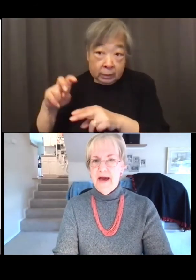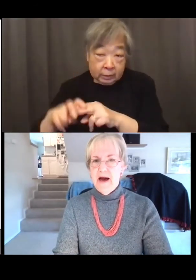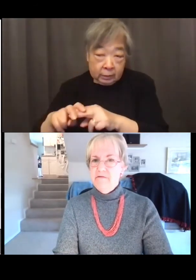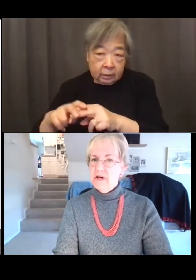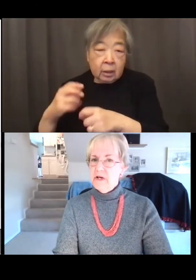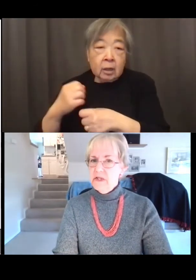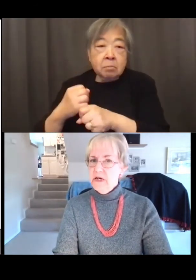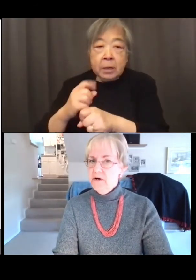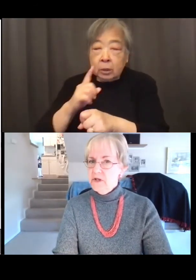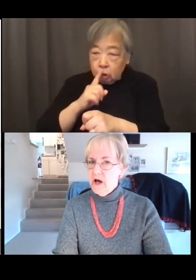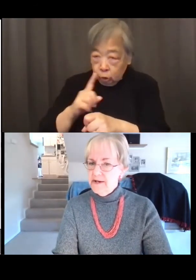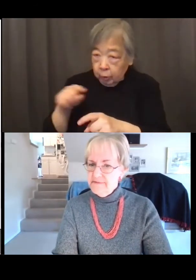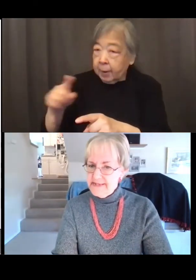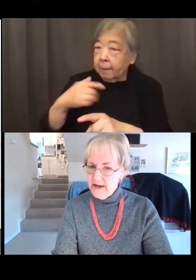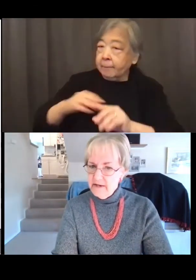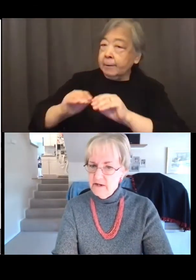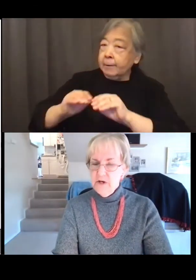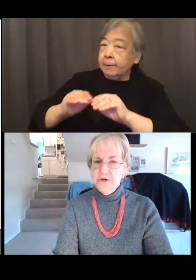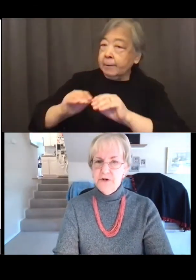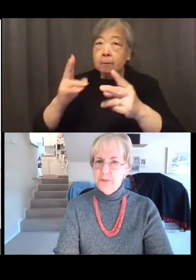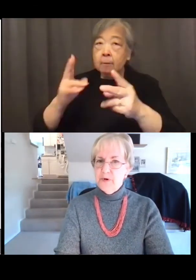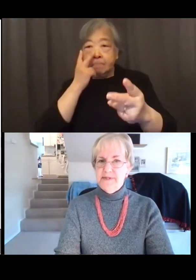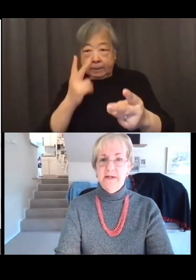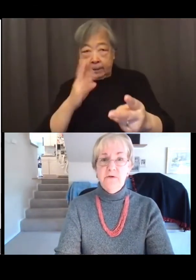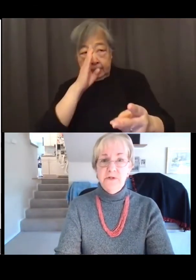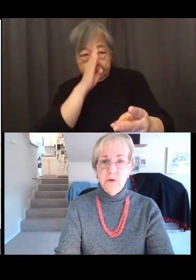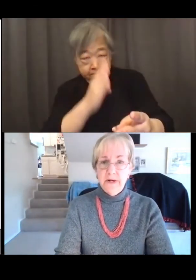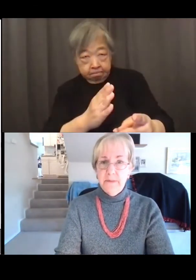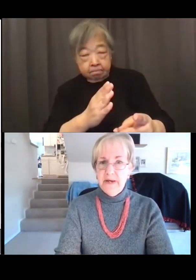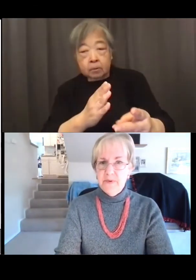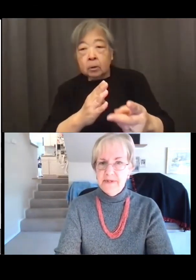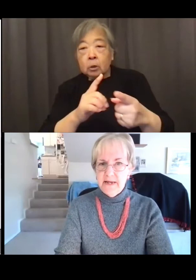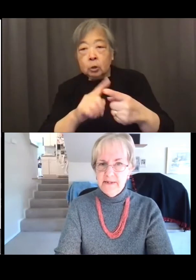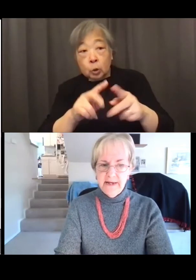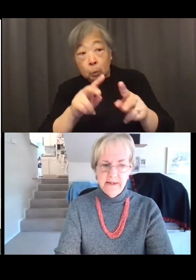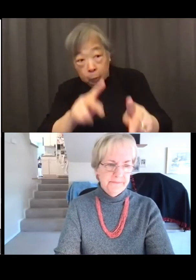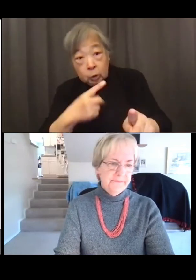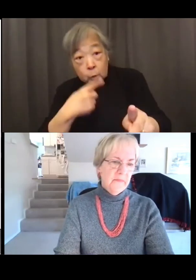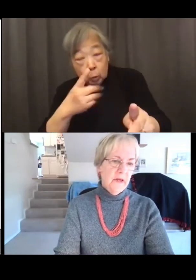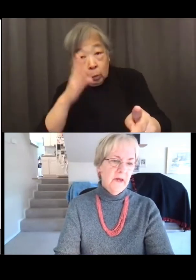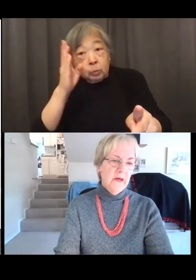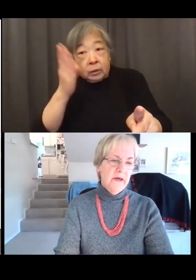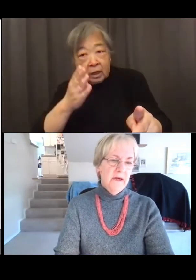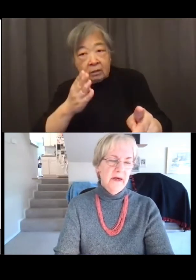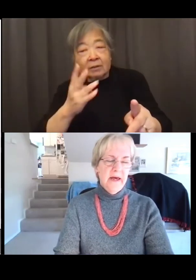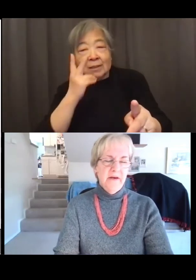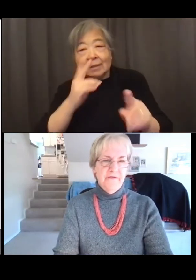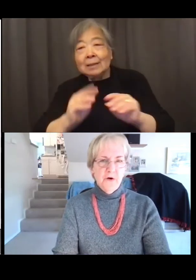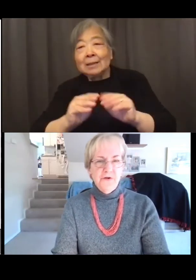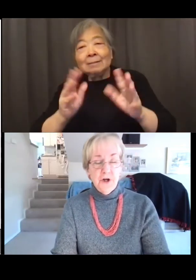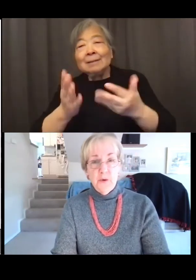have a clear line of sight to the person who is going to be presenting If you are showing